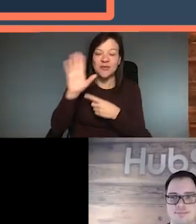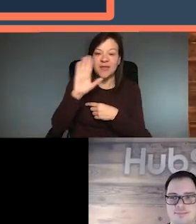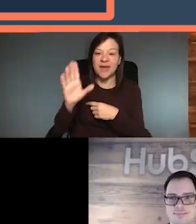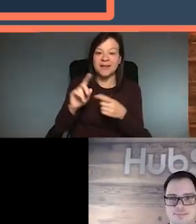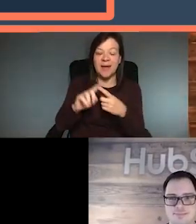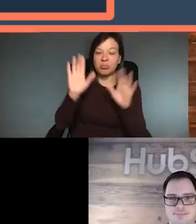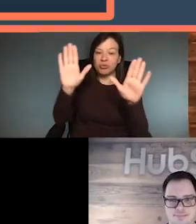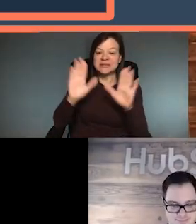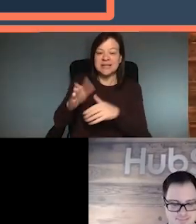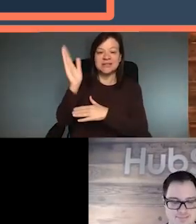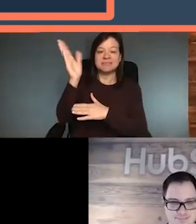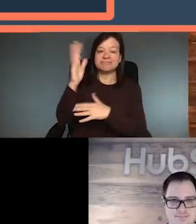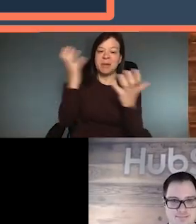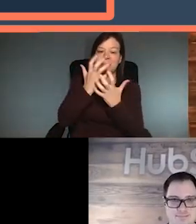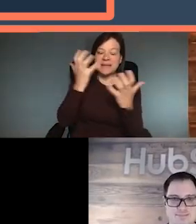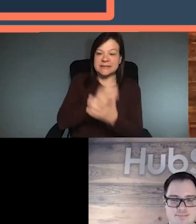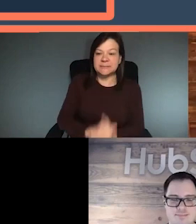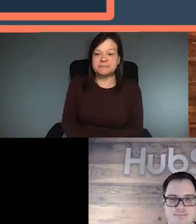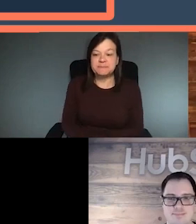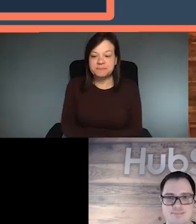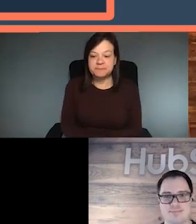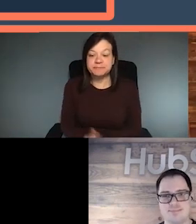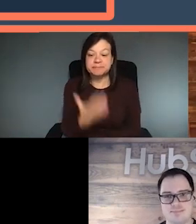I WANT TO SAY THANK YOU AGAIN TO EVERYBODY FOR JOINING US TODAY.